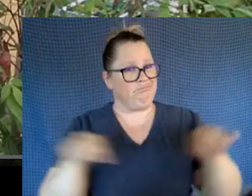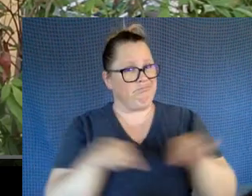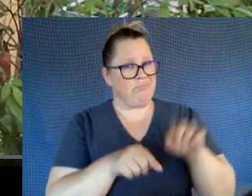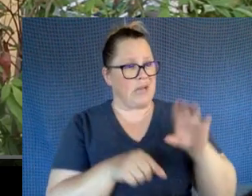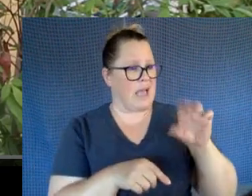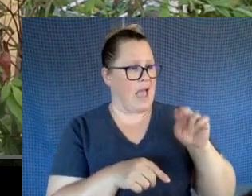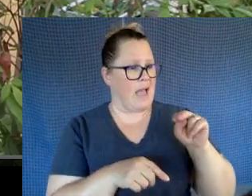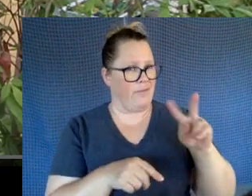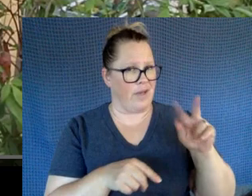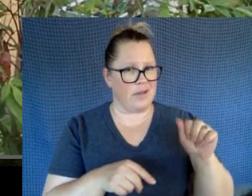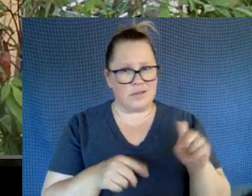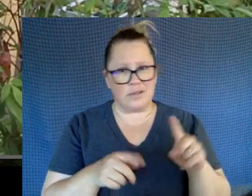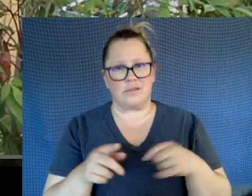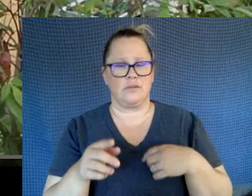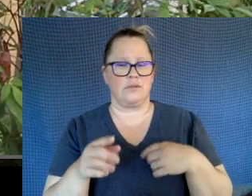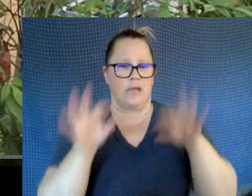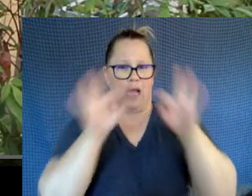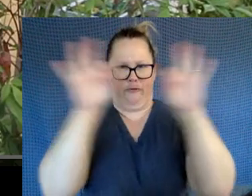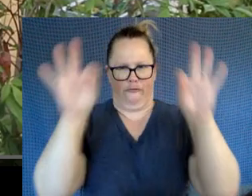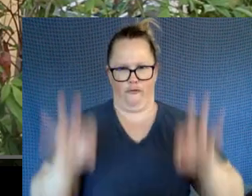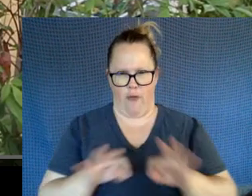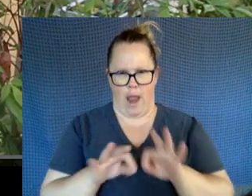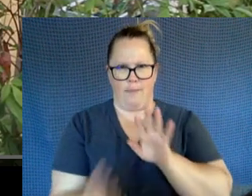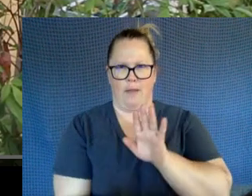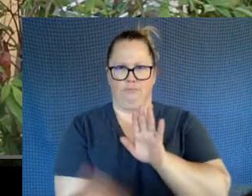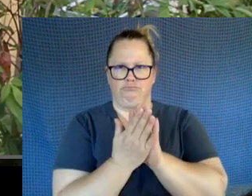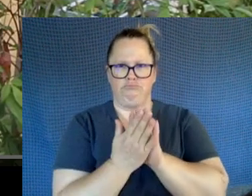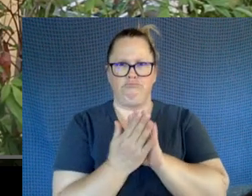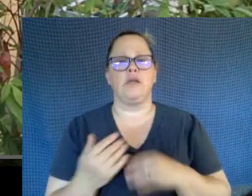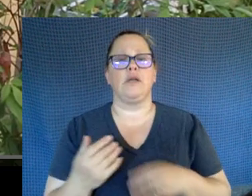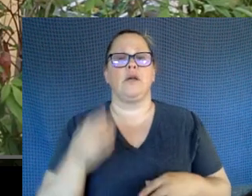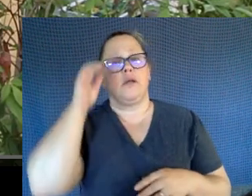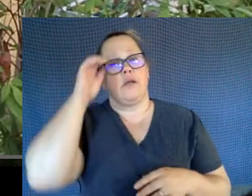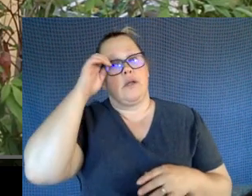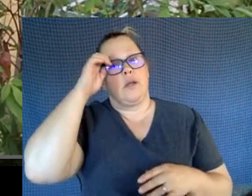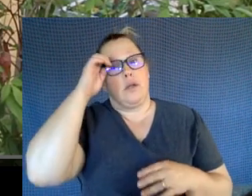a frame and this is a stretcher. You could also do a collage on cardboard